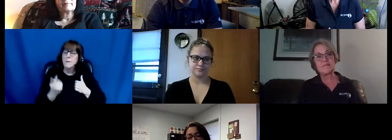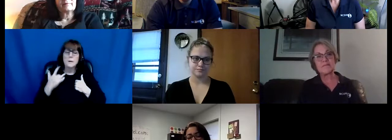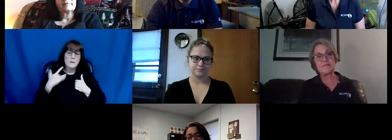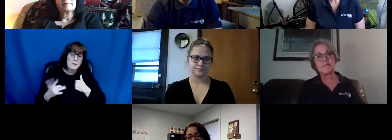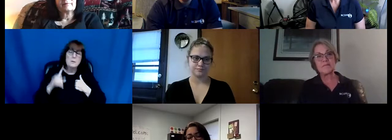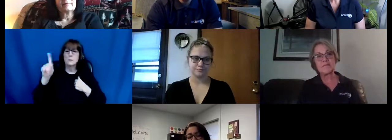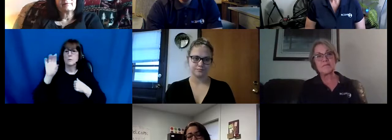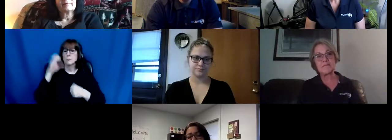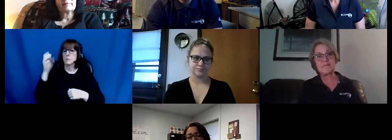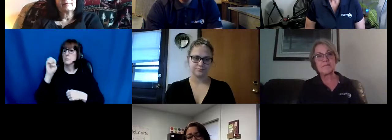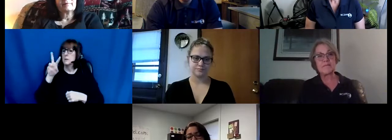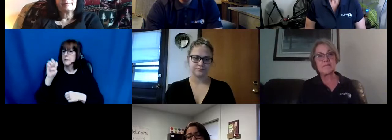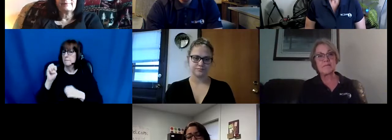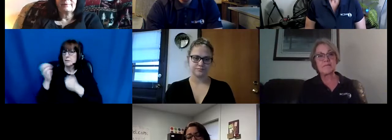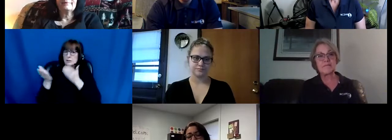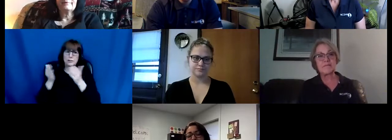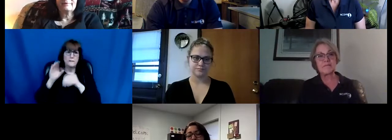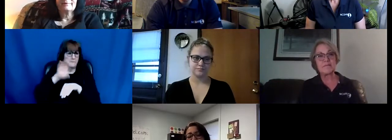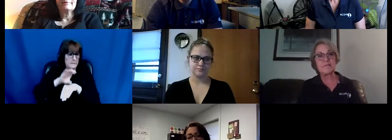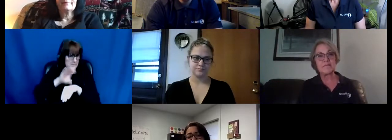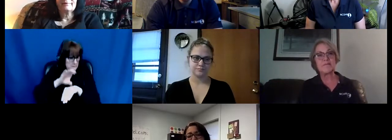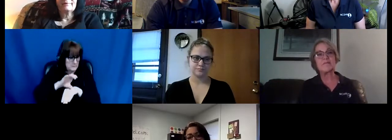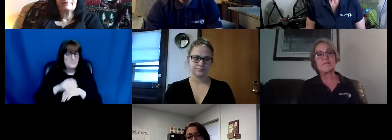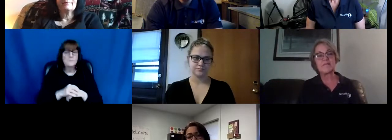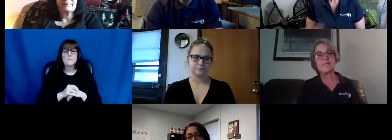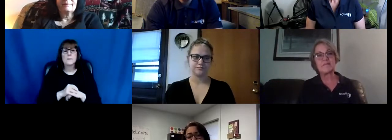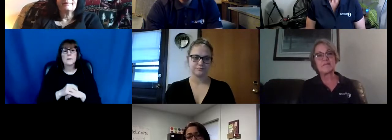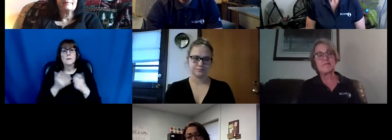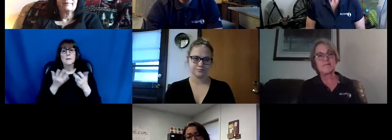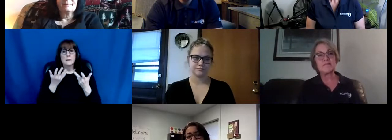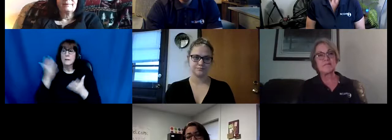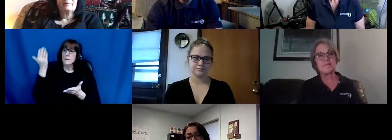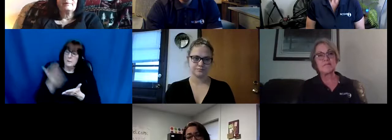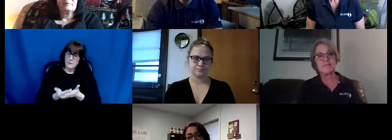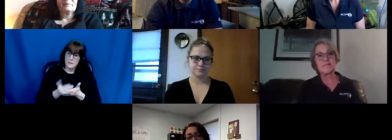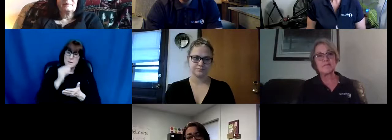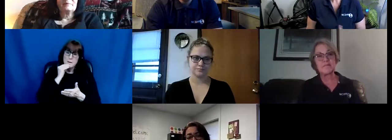service and then when we would get home from Christmas eve service because we didn't have